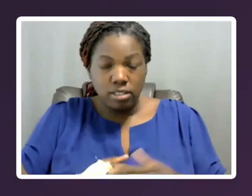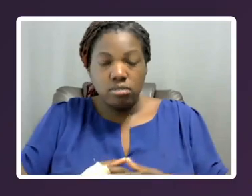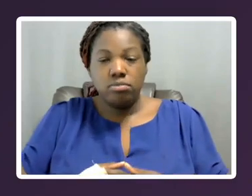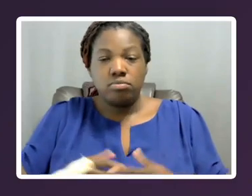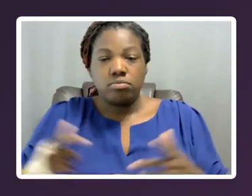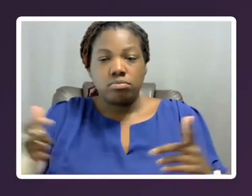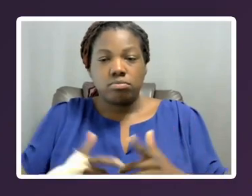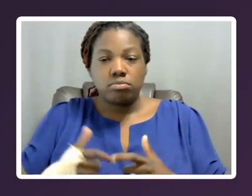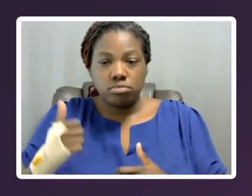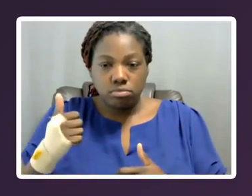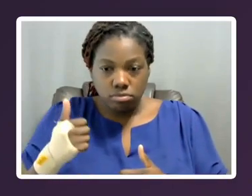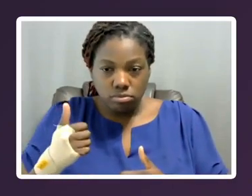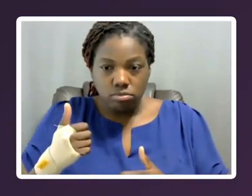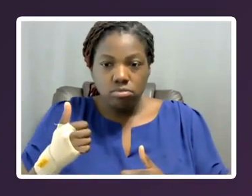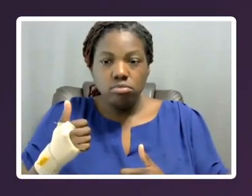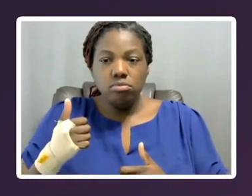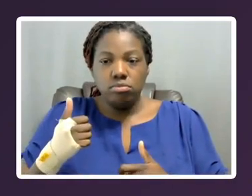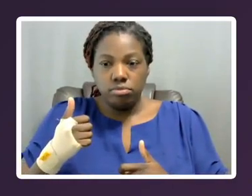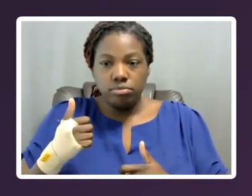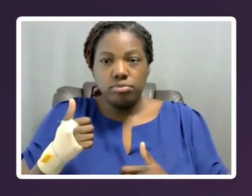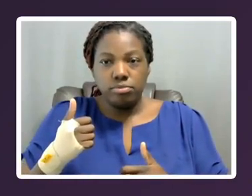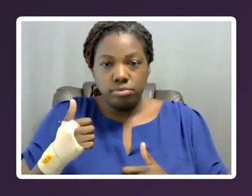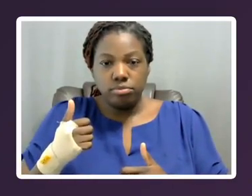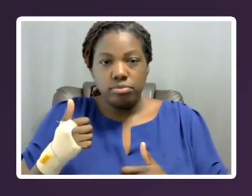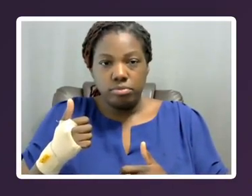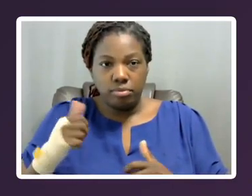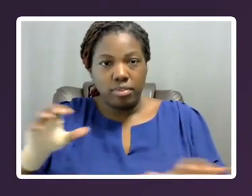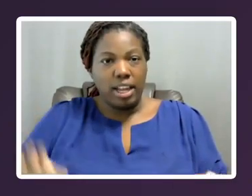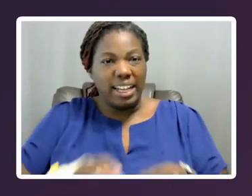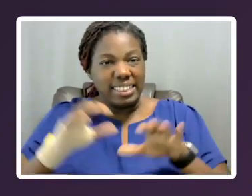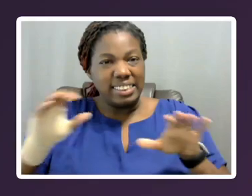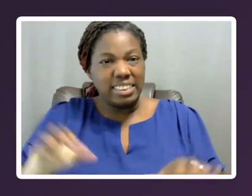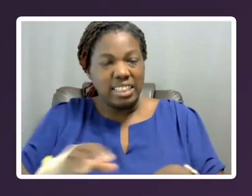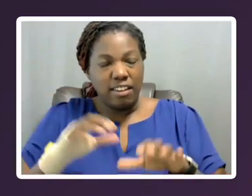now, but smaller bite size little activities you can throw in here and there, and then also